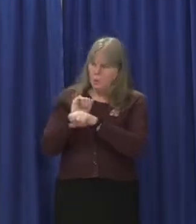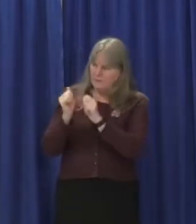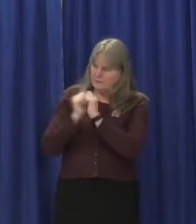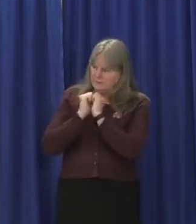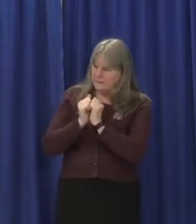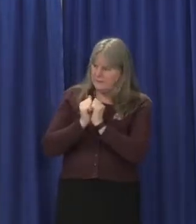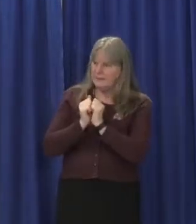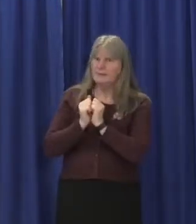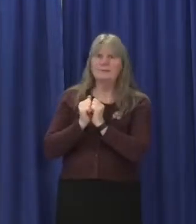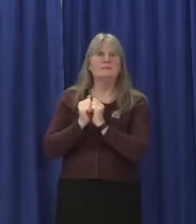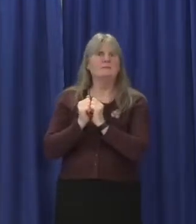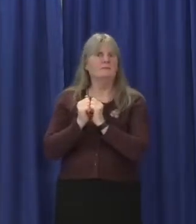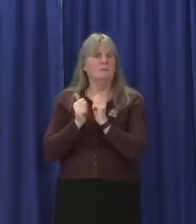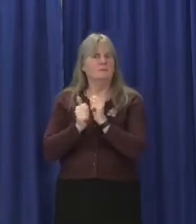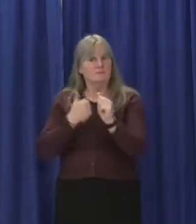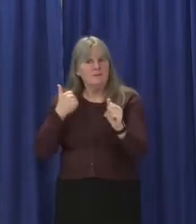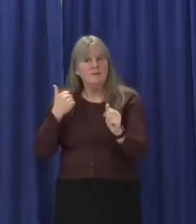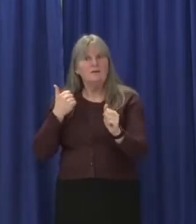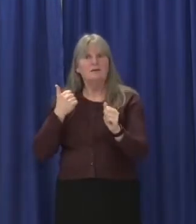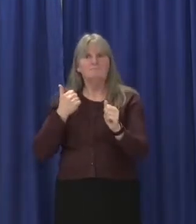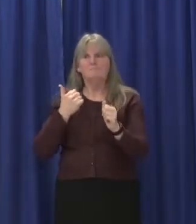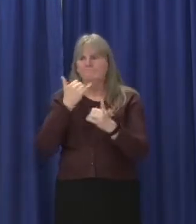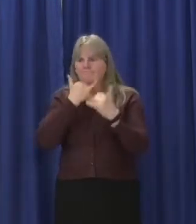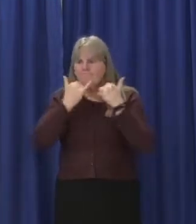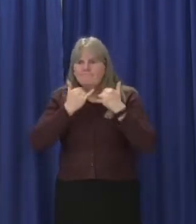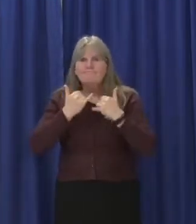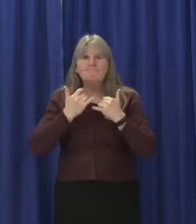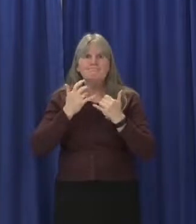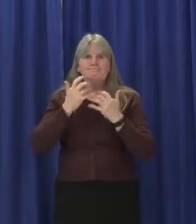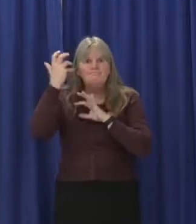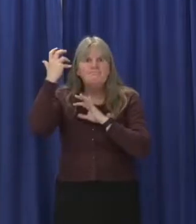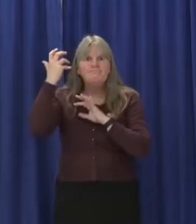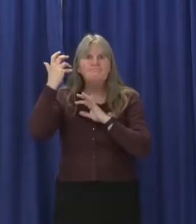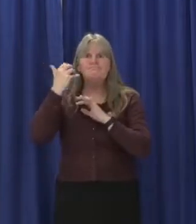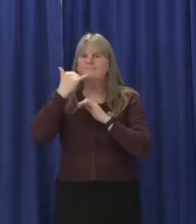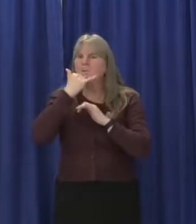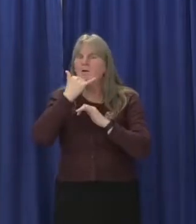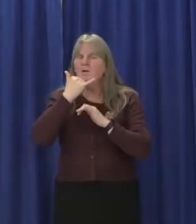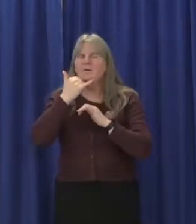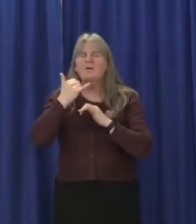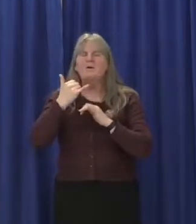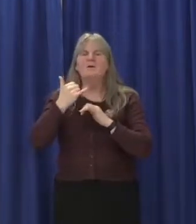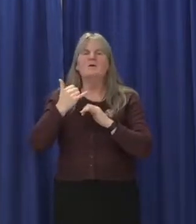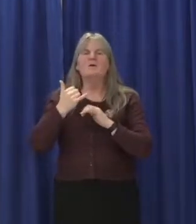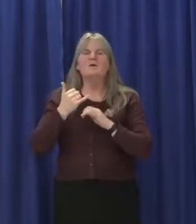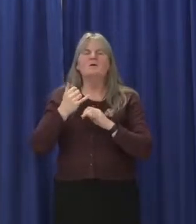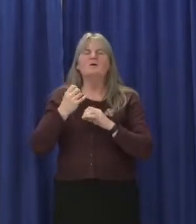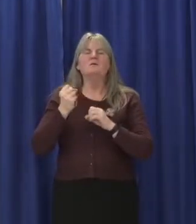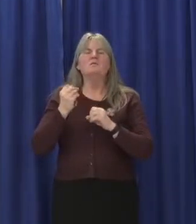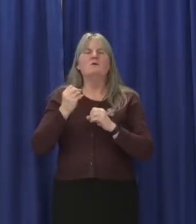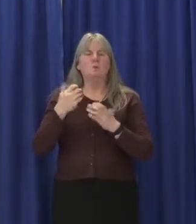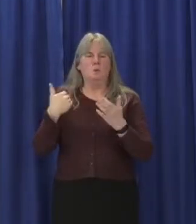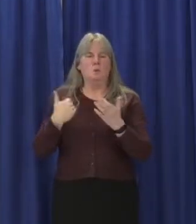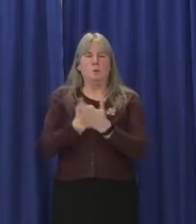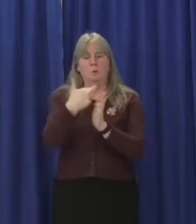well-being, and-- and so every time there is a different type of restriction or a new restriction, there are things